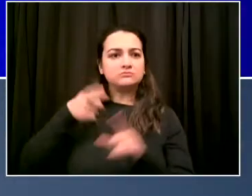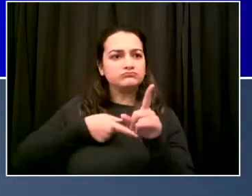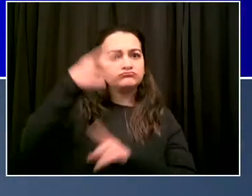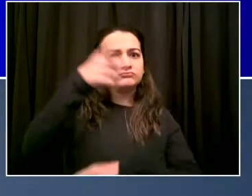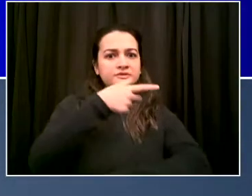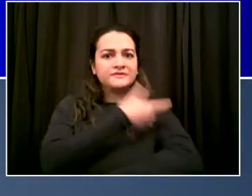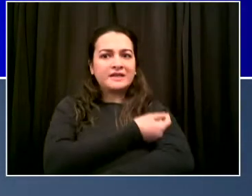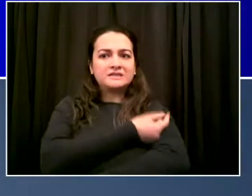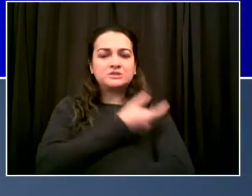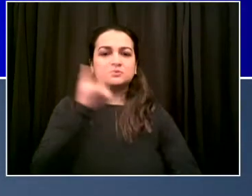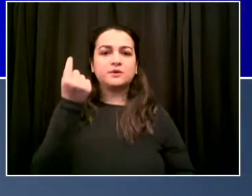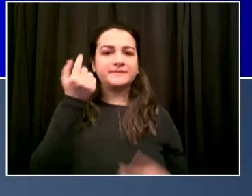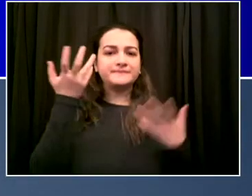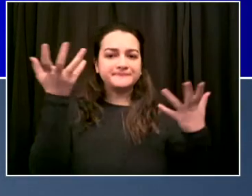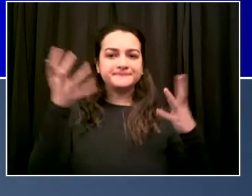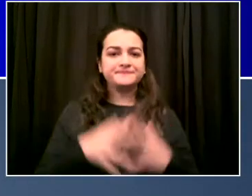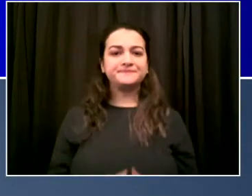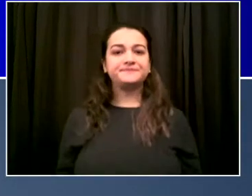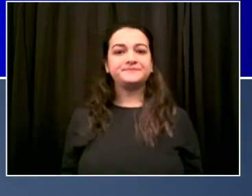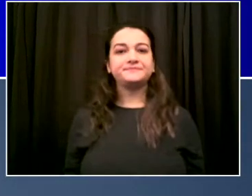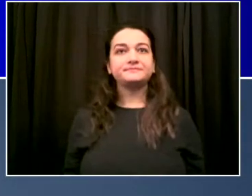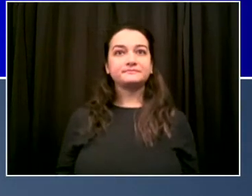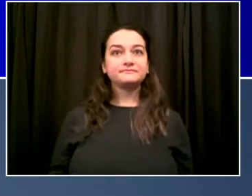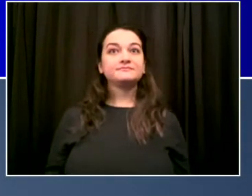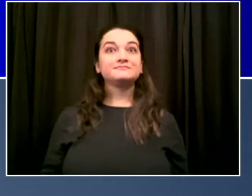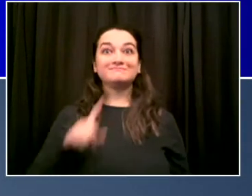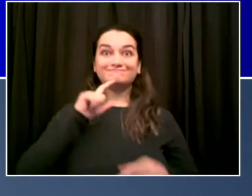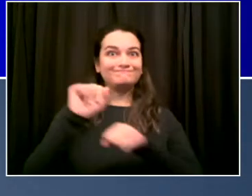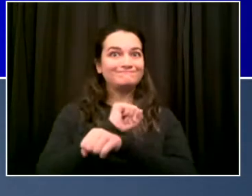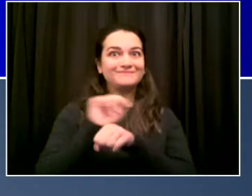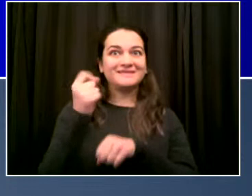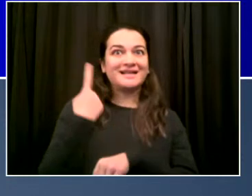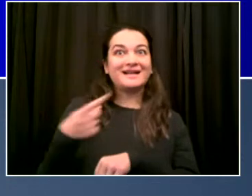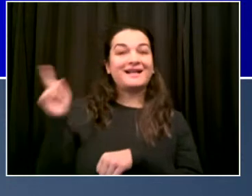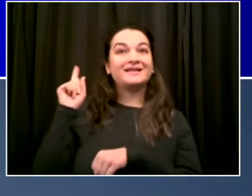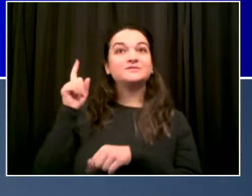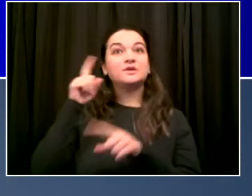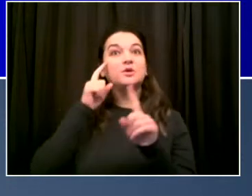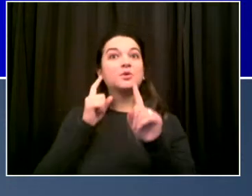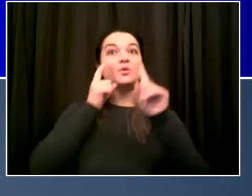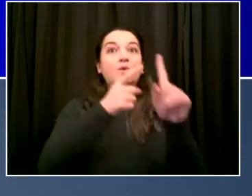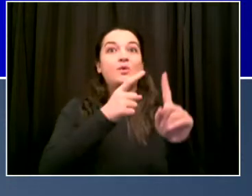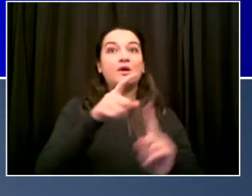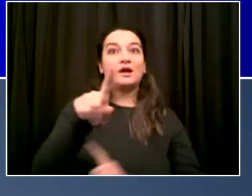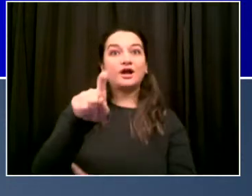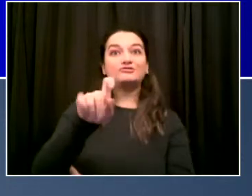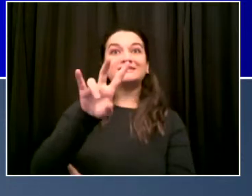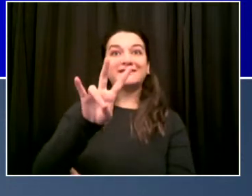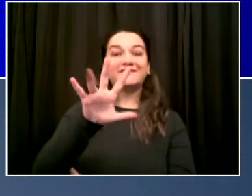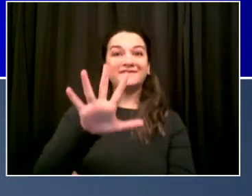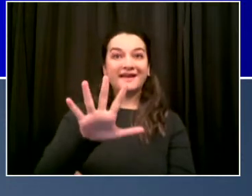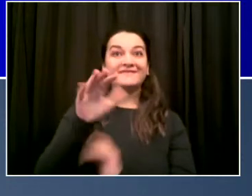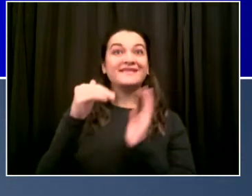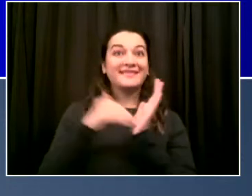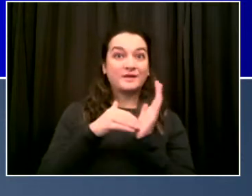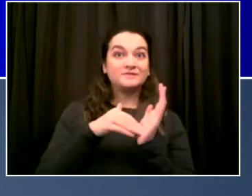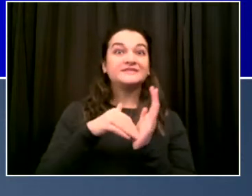EEORFFORFFRET HE.. LAST WEEK WE SET A PUBLIC GOGOAL OF